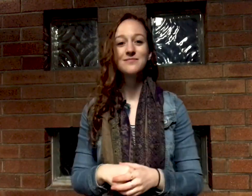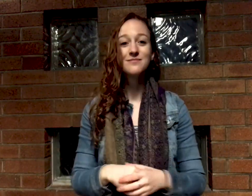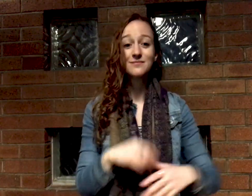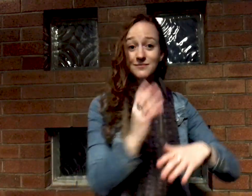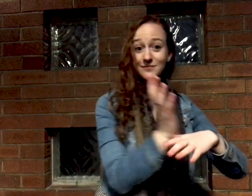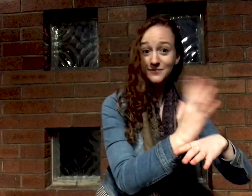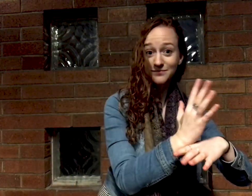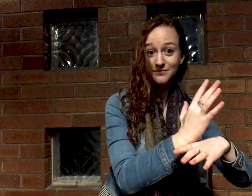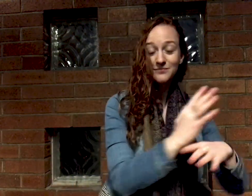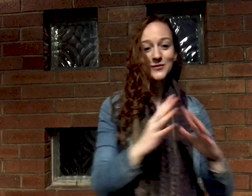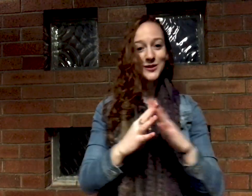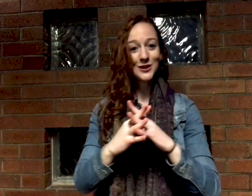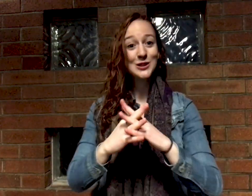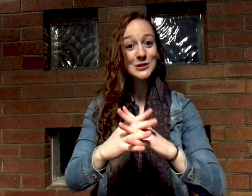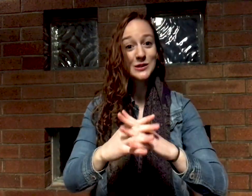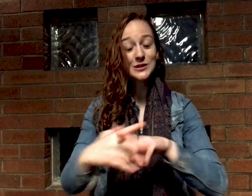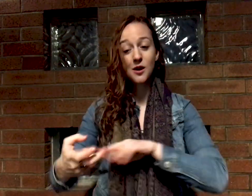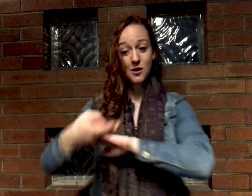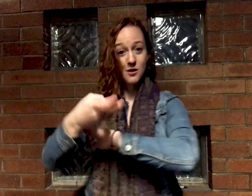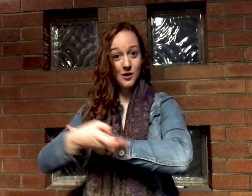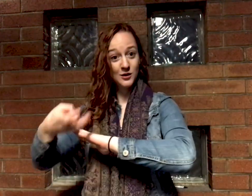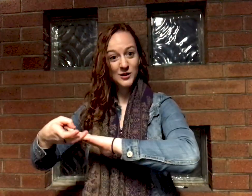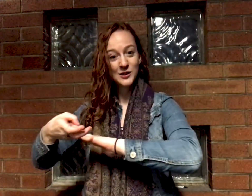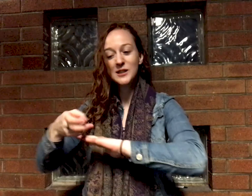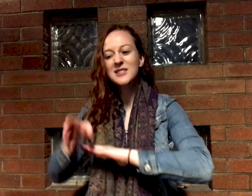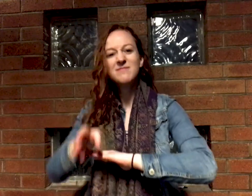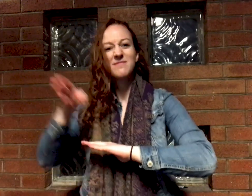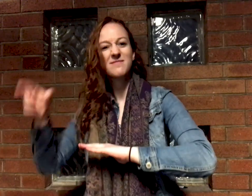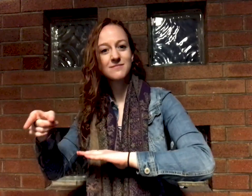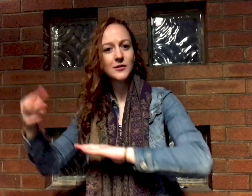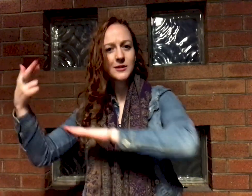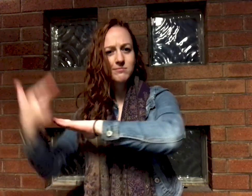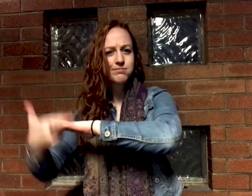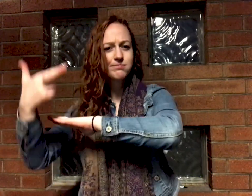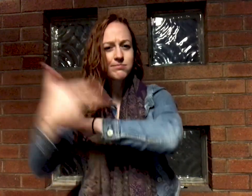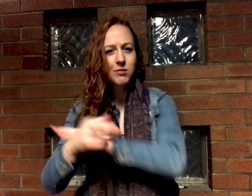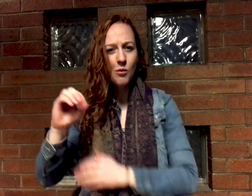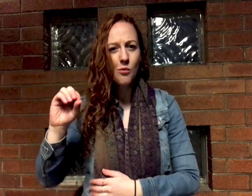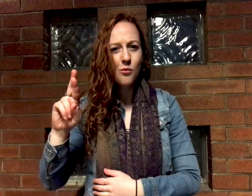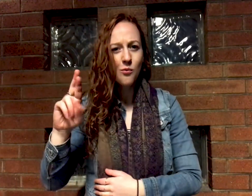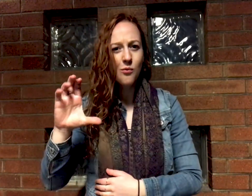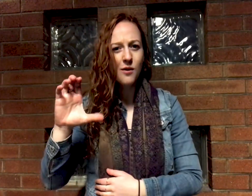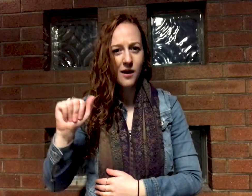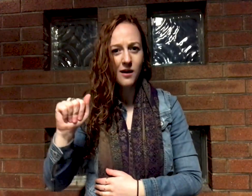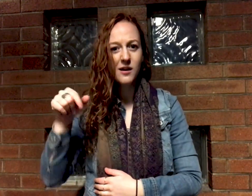Kelps. Sea urchins. Otters. Finally, in this chain, the next and final level is orcas.